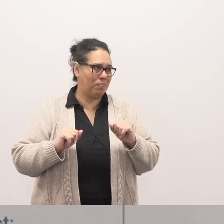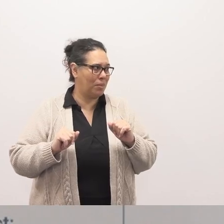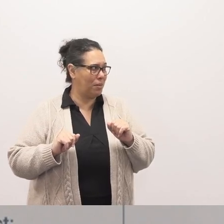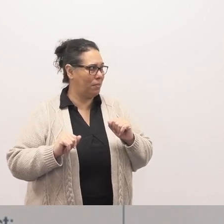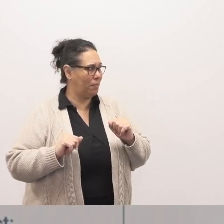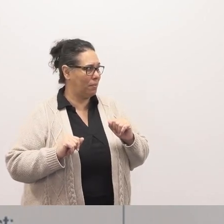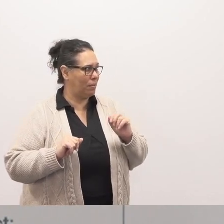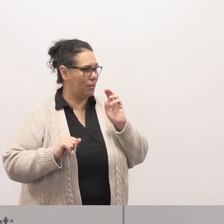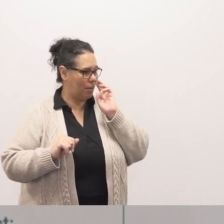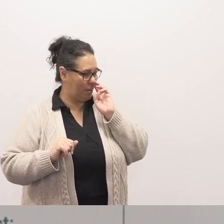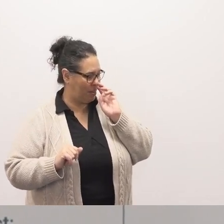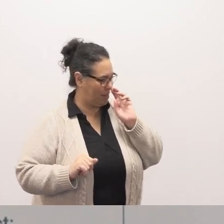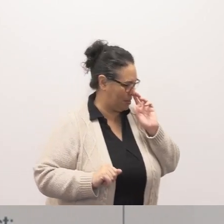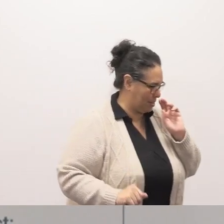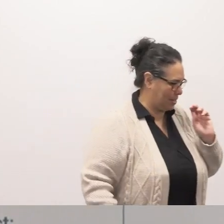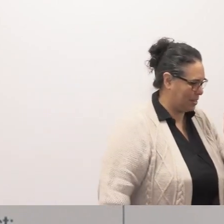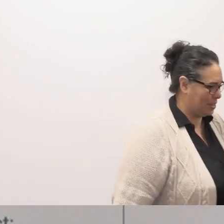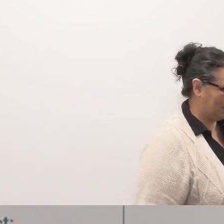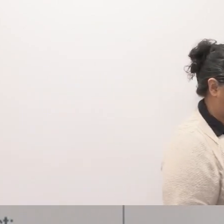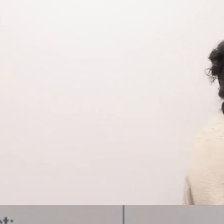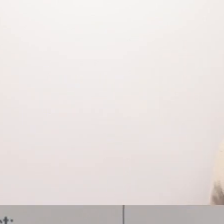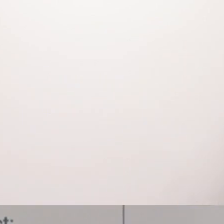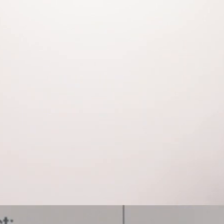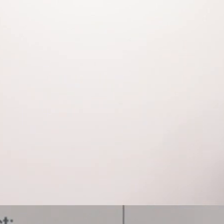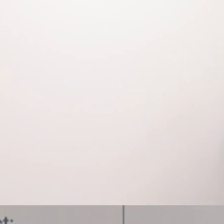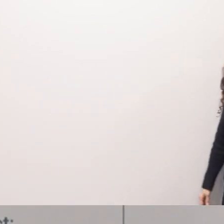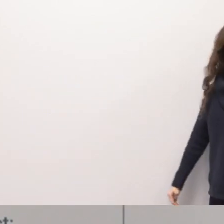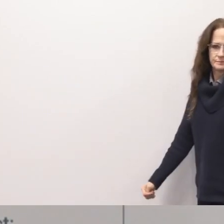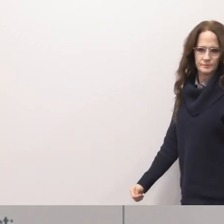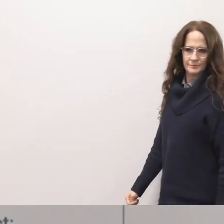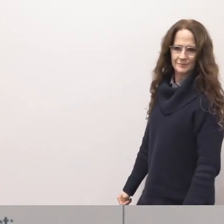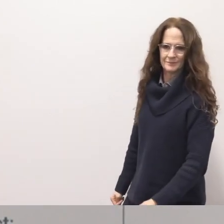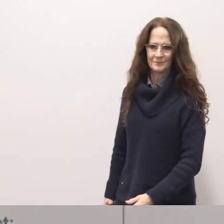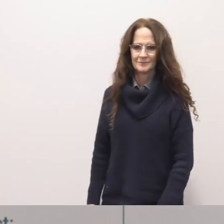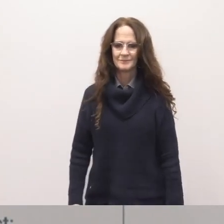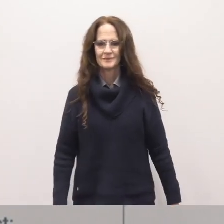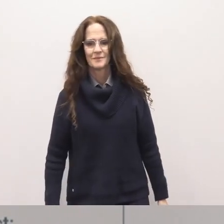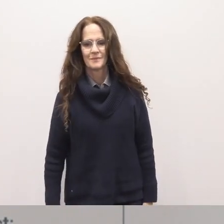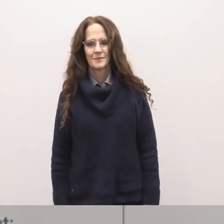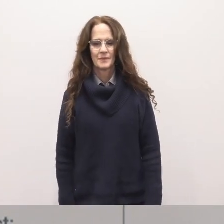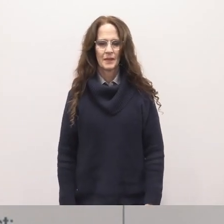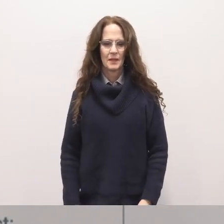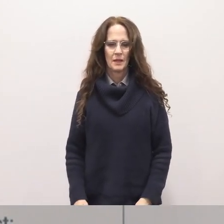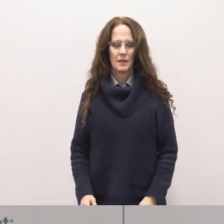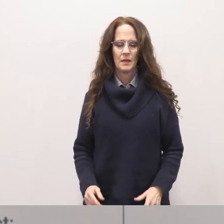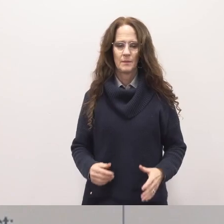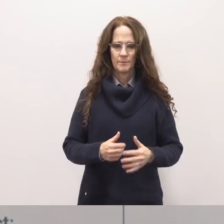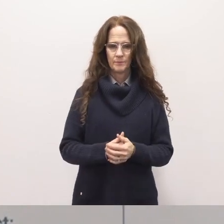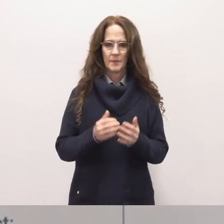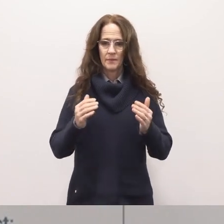The second thing that I wanted to mention was that, reiterate the importance